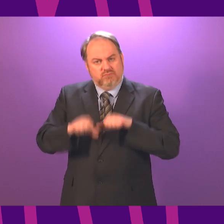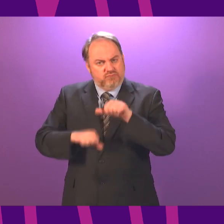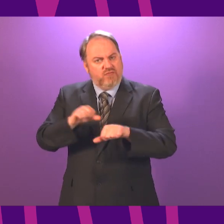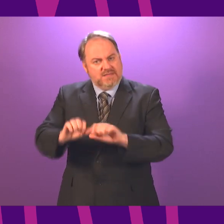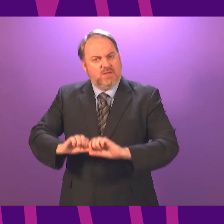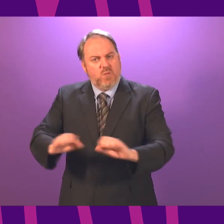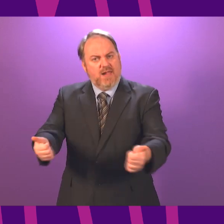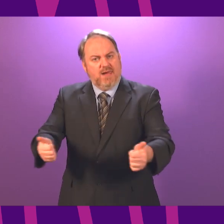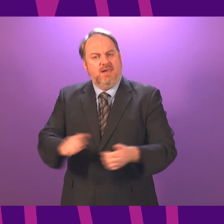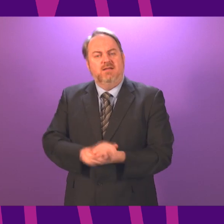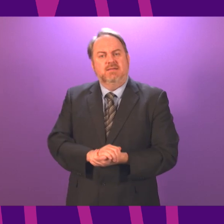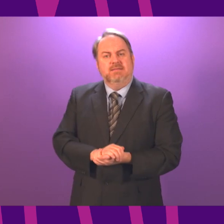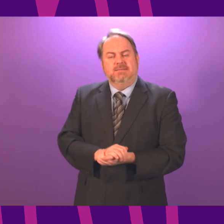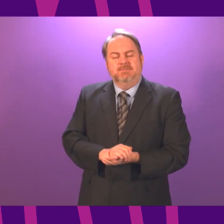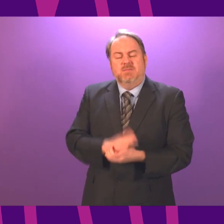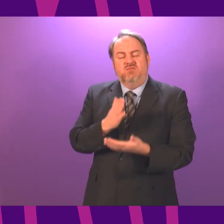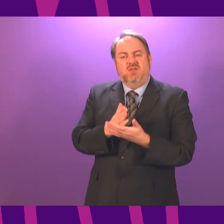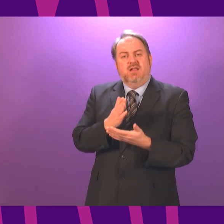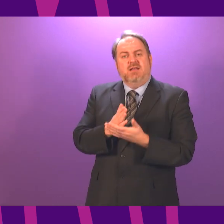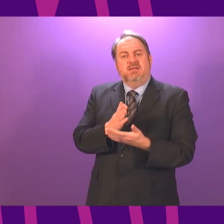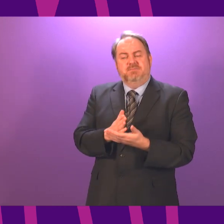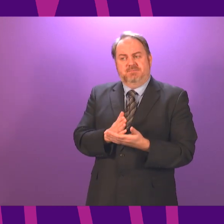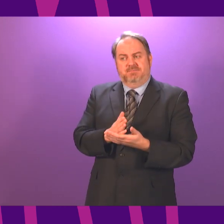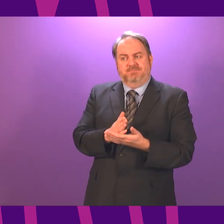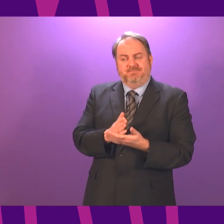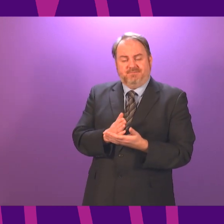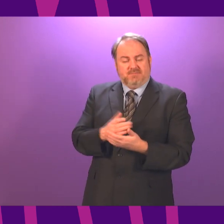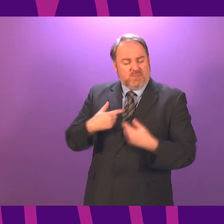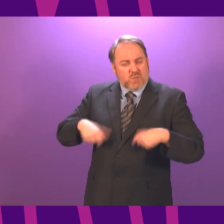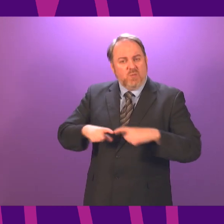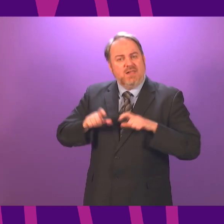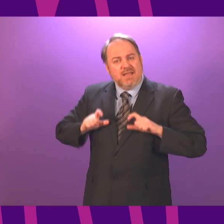I have said previously that we will continue to provide more detailed